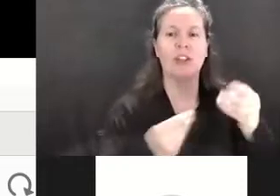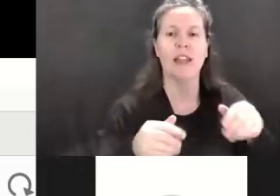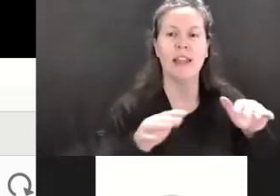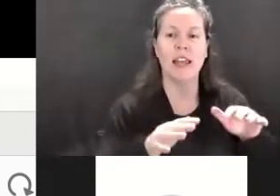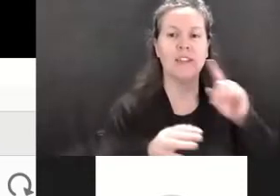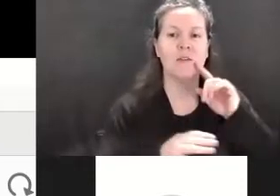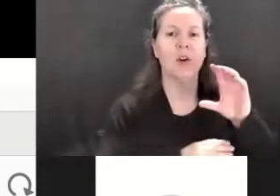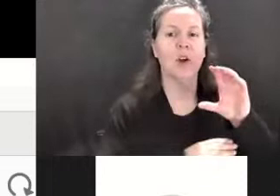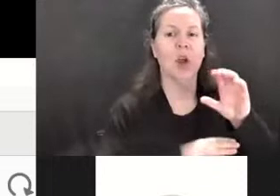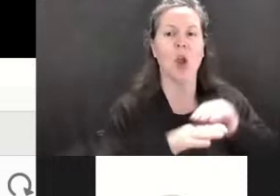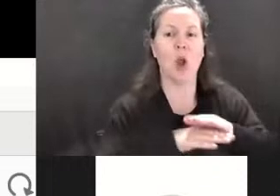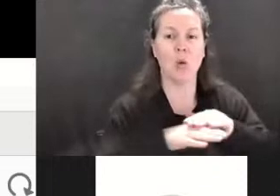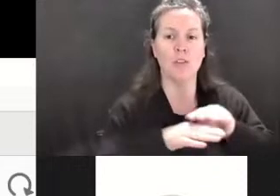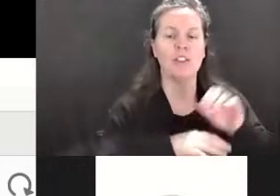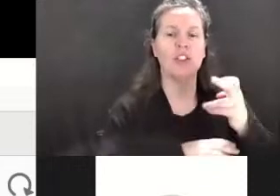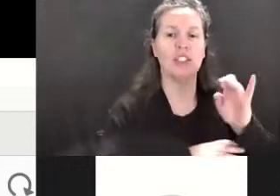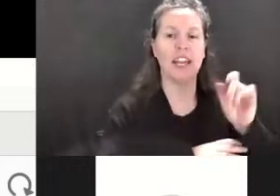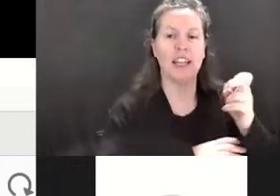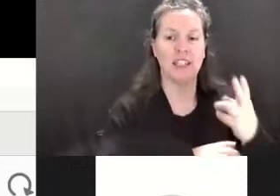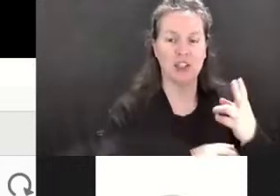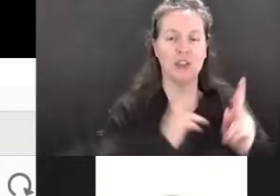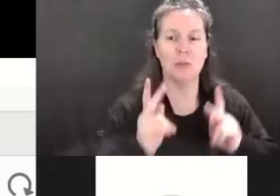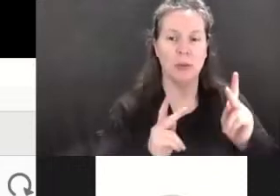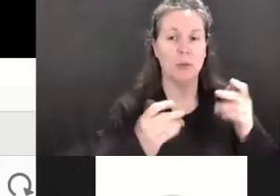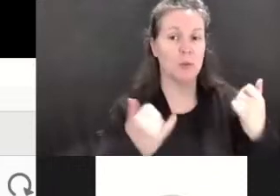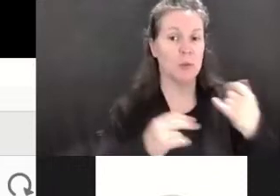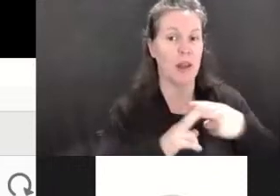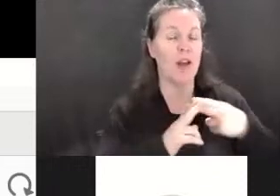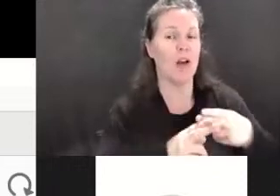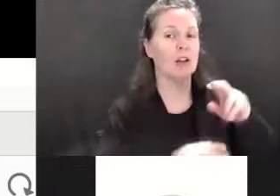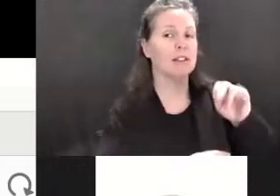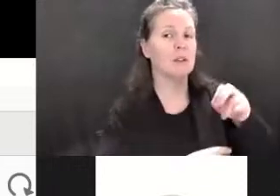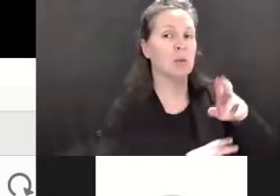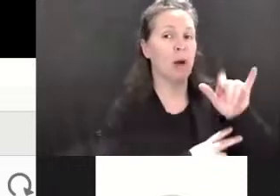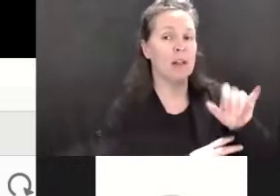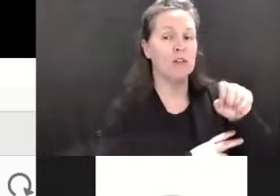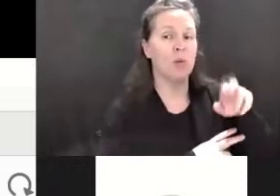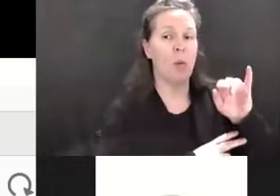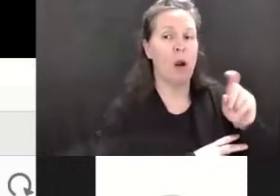including the people we know today as the Nisqually, Squaxin Island, and Confederated Tribes